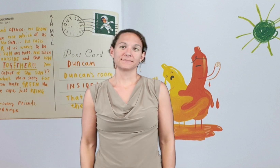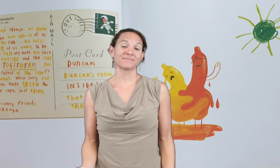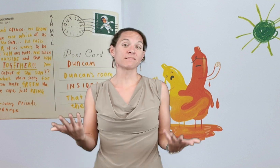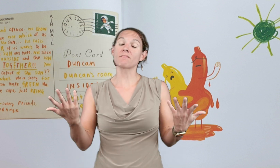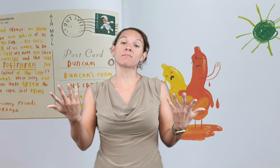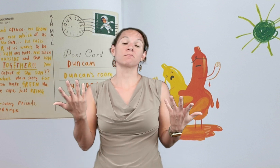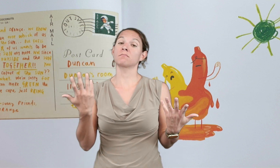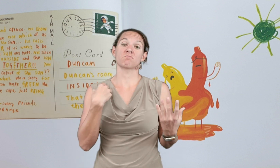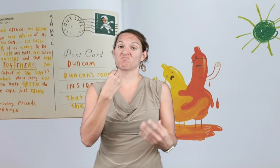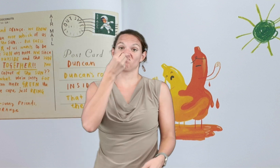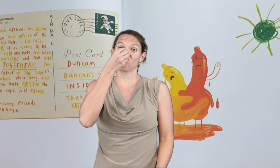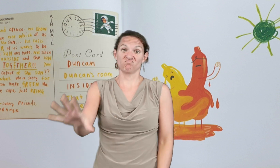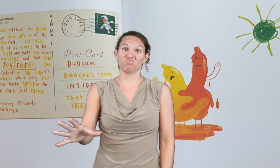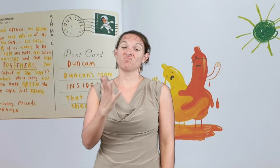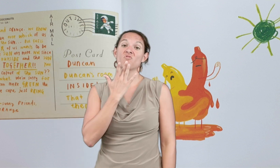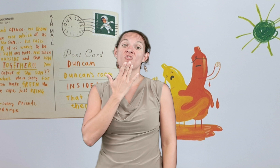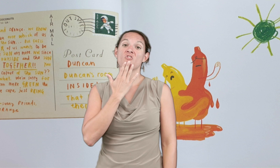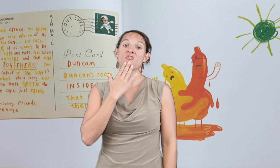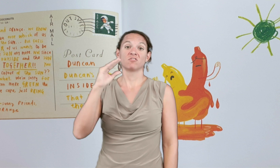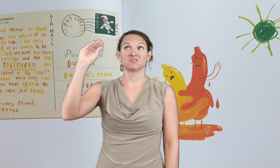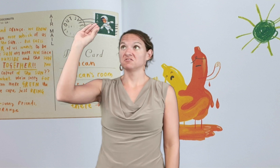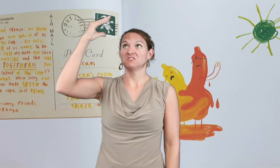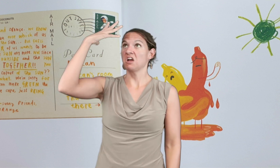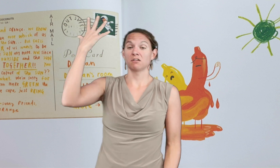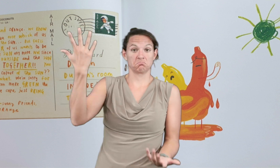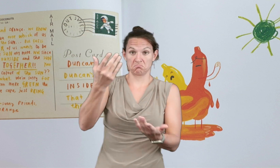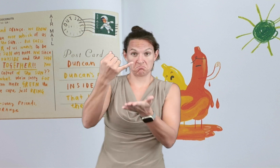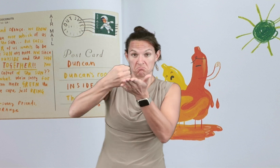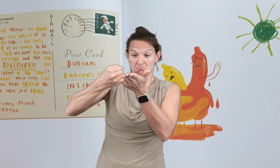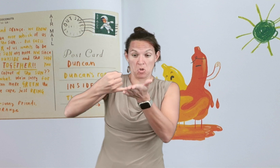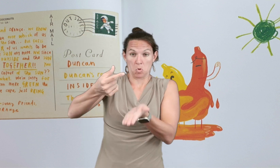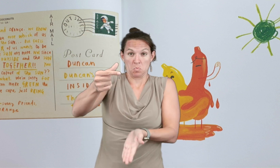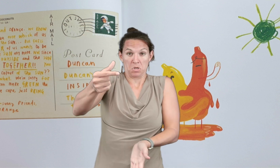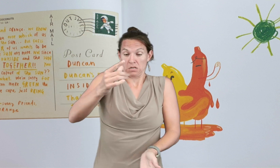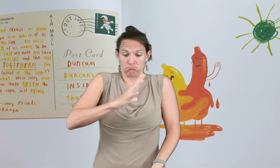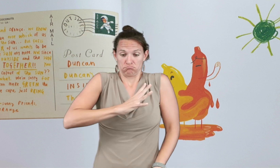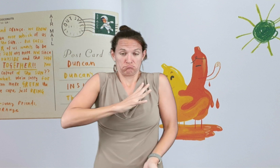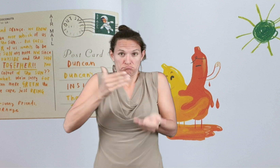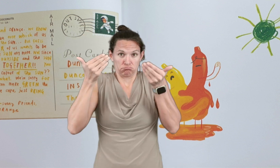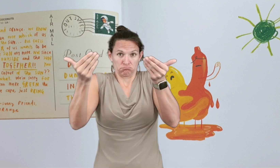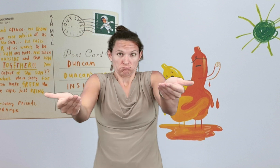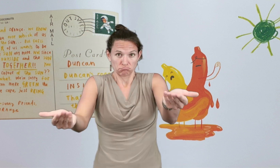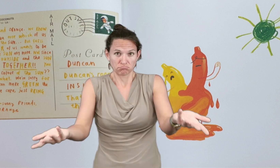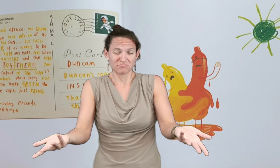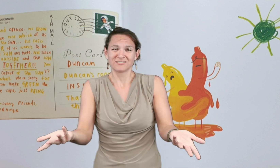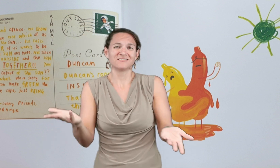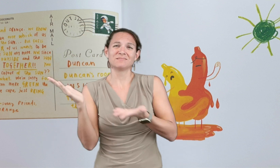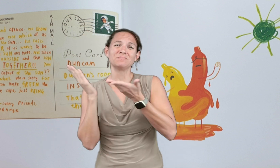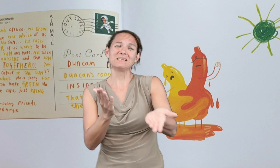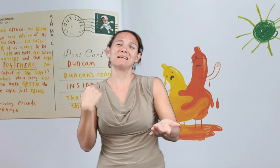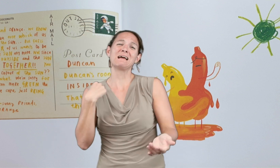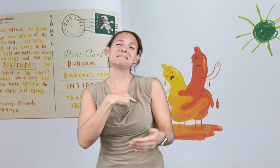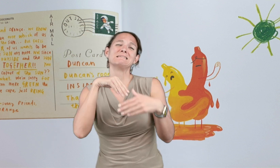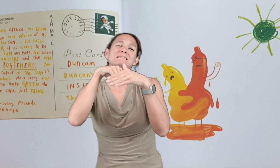I donʻt care. You can color the sun green if you want, go ahead. But please bring us